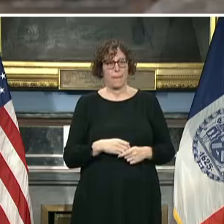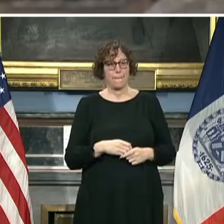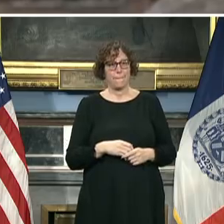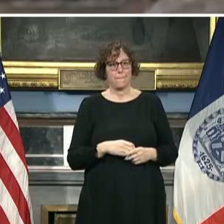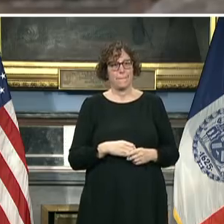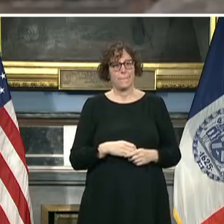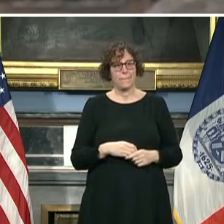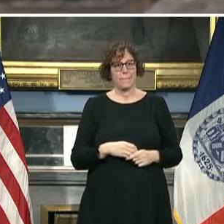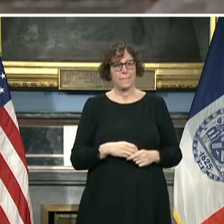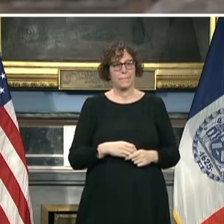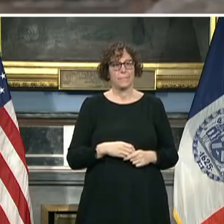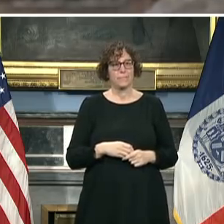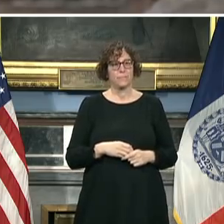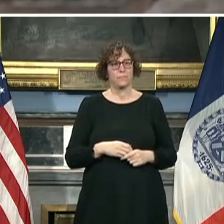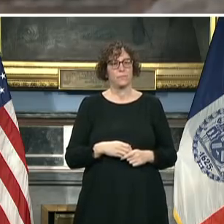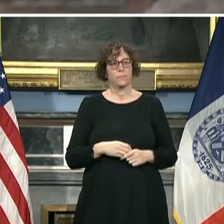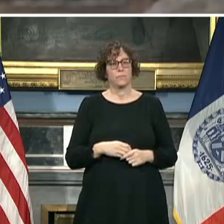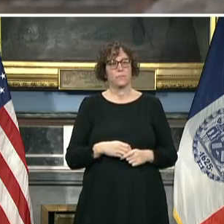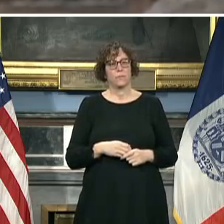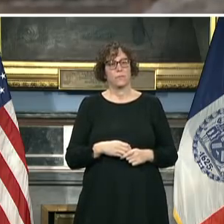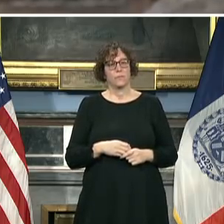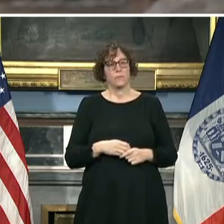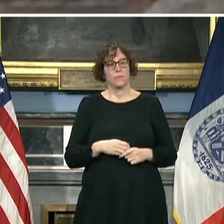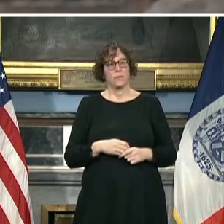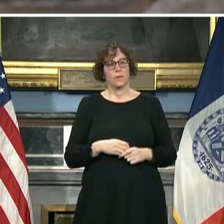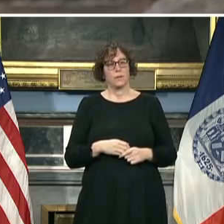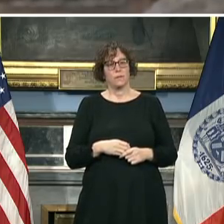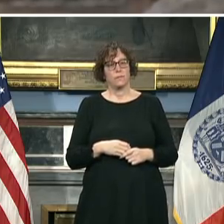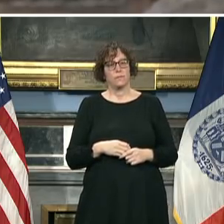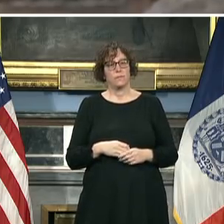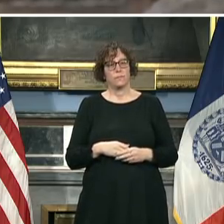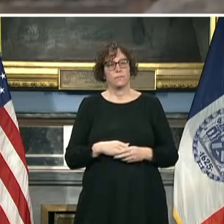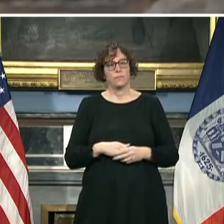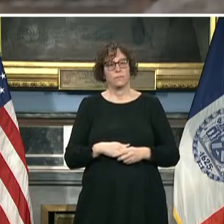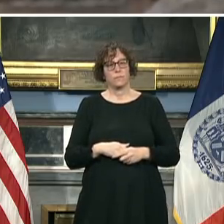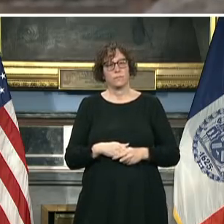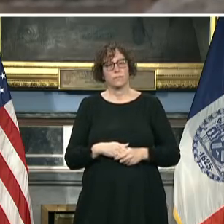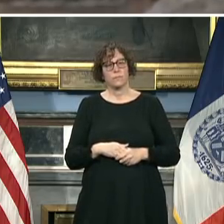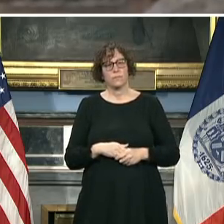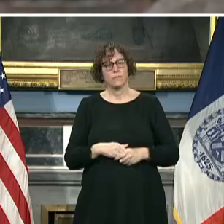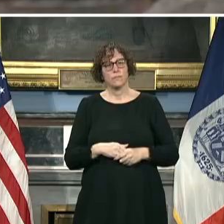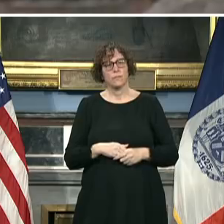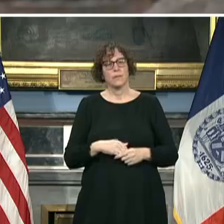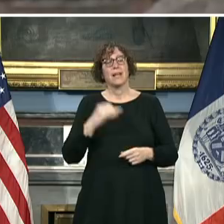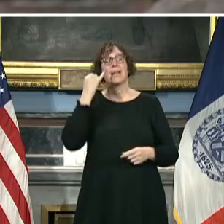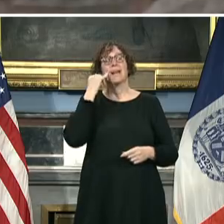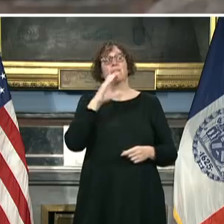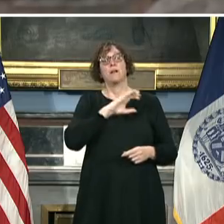ALONG. IS THERE A PROTOCOL IN PLACE TO MAKE SURE THE